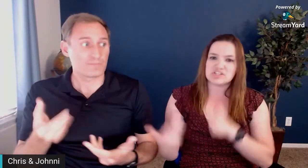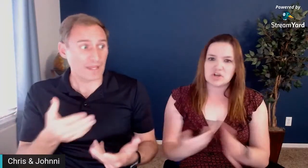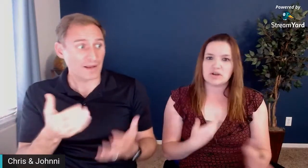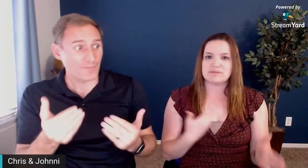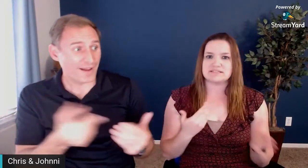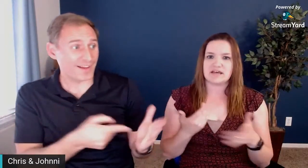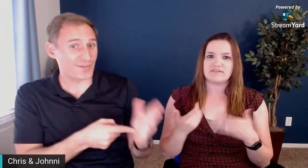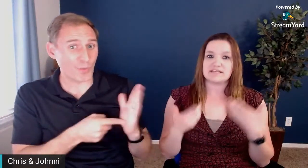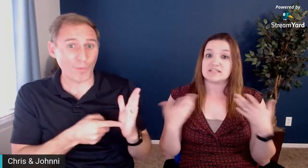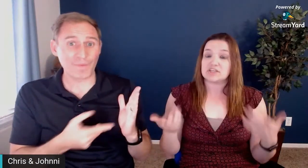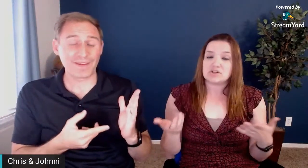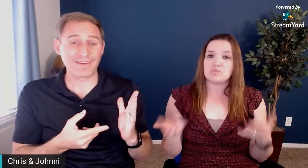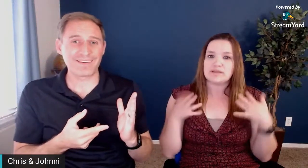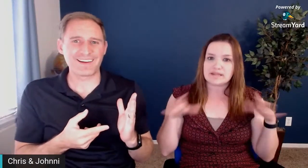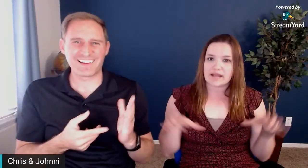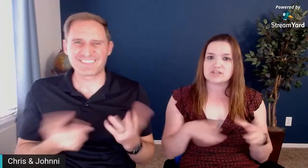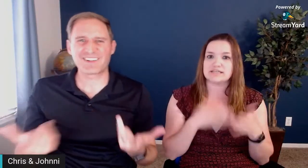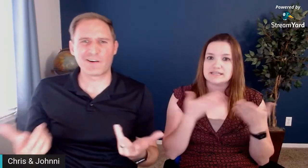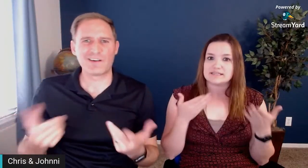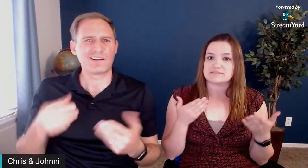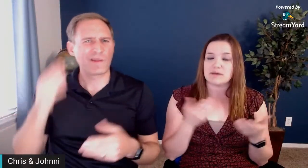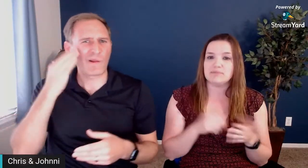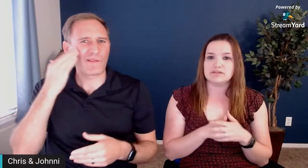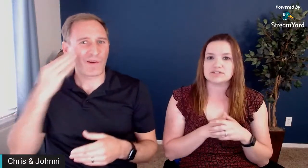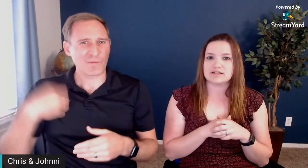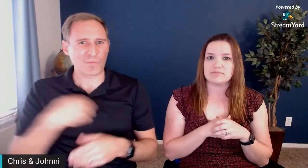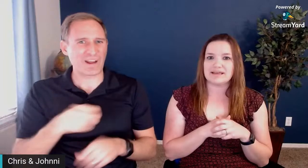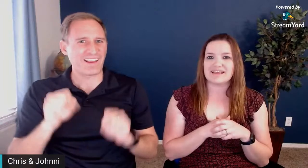i showed him and stuff and he's like you know we can actually get this published and i'm like